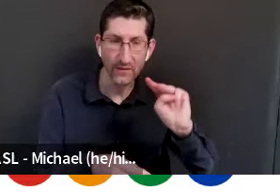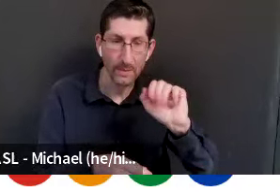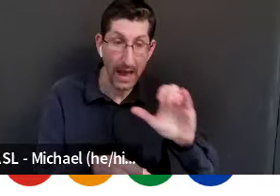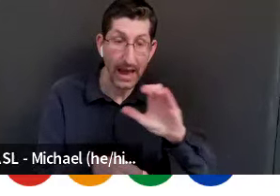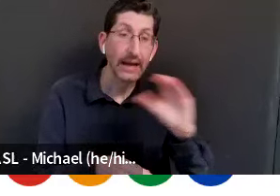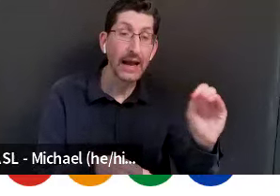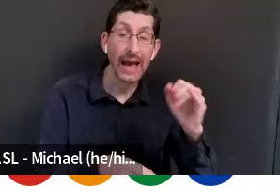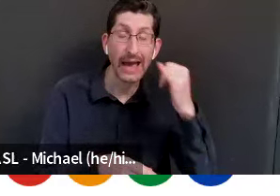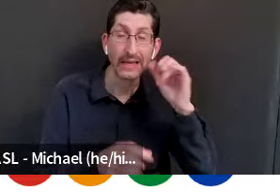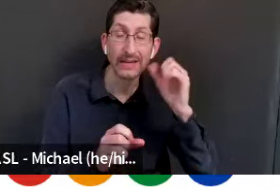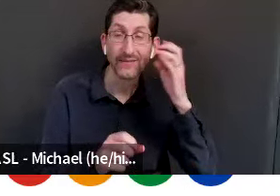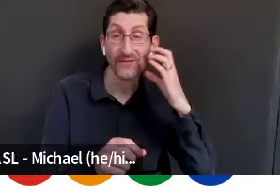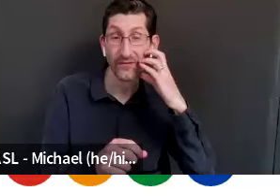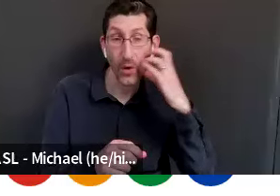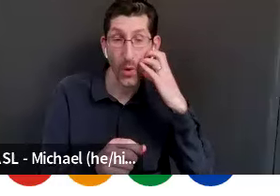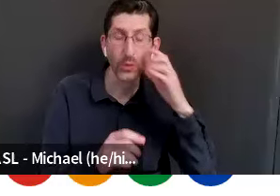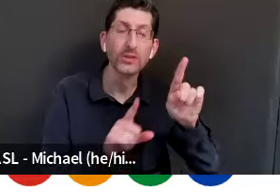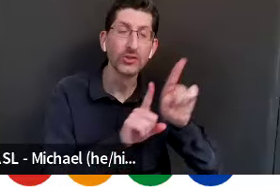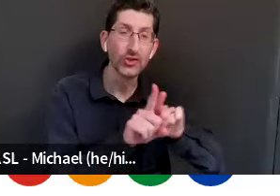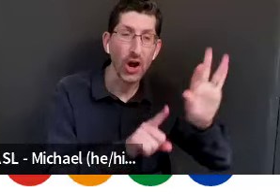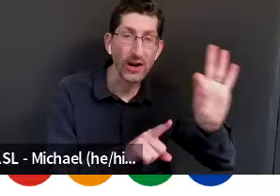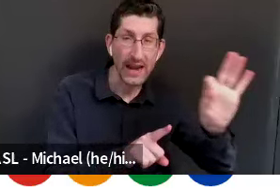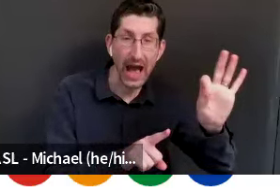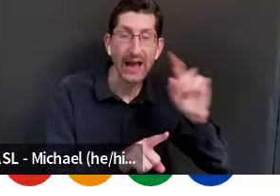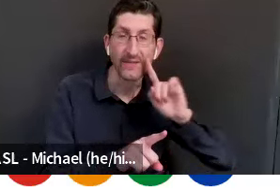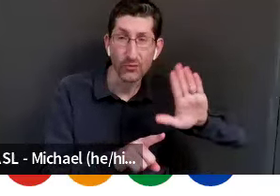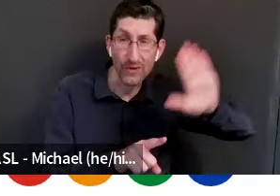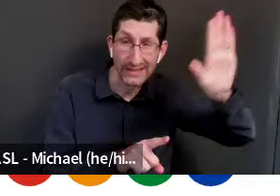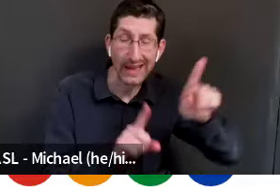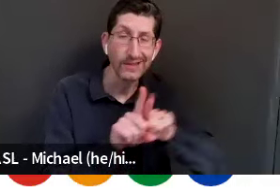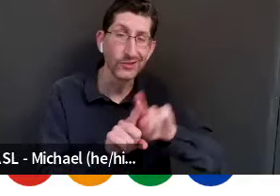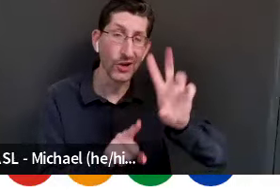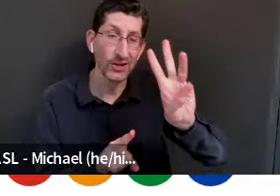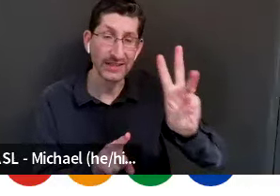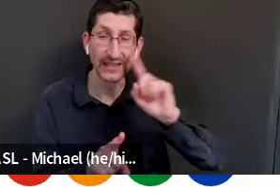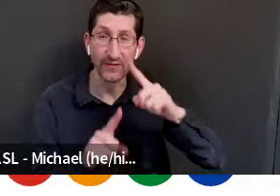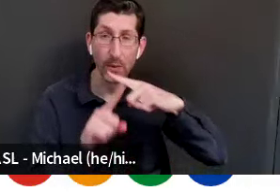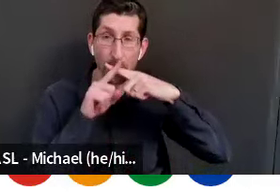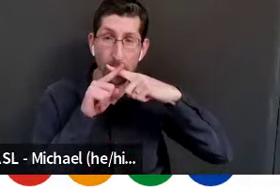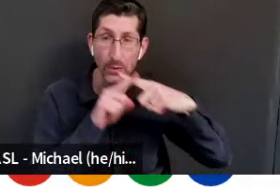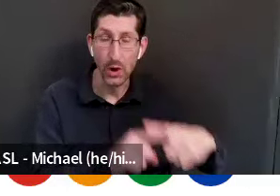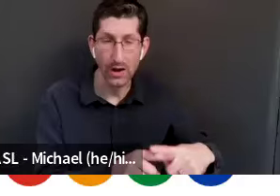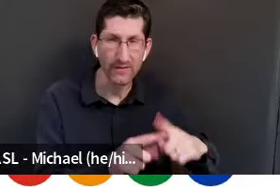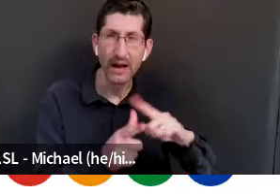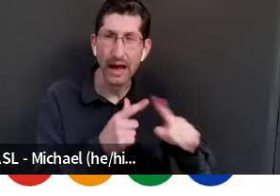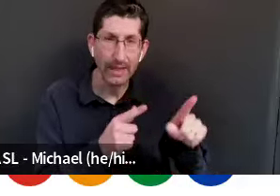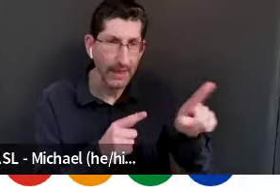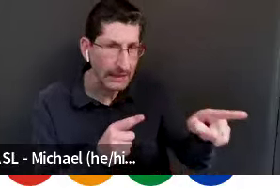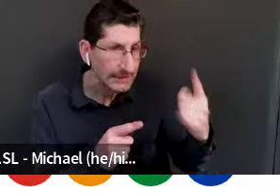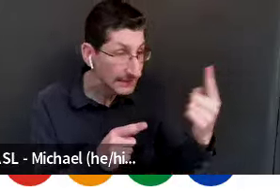AND THE OPTION AND Y KEY BUTTON ON MAC. BY PHONE, YOU CAN CLICK STAR 9 TO RAISE HAND AND STAR 6 TO UNMUTE.